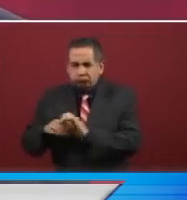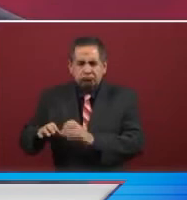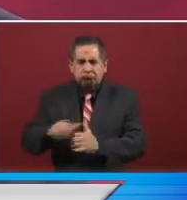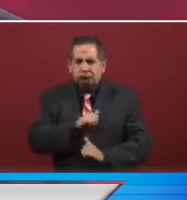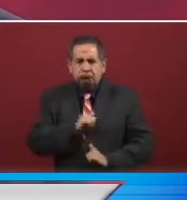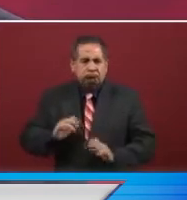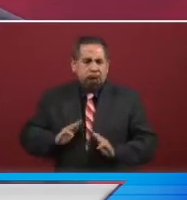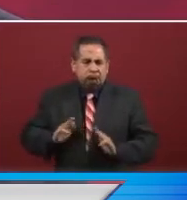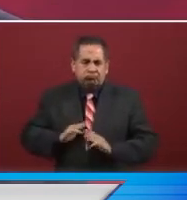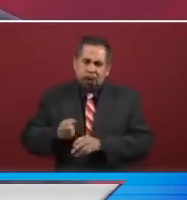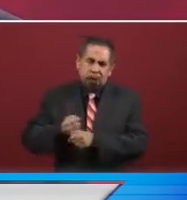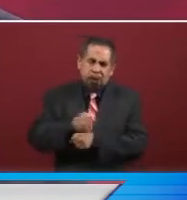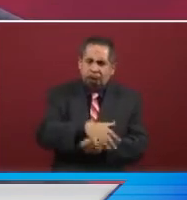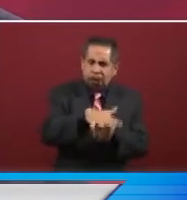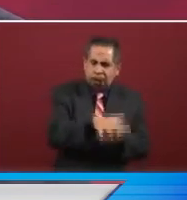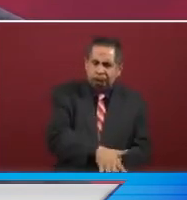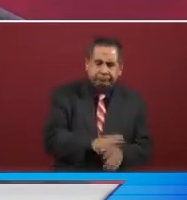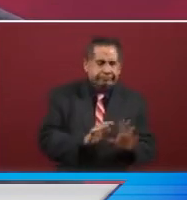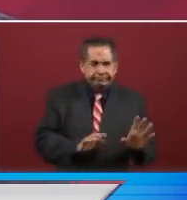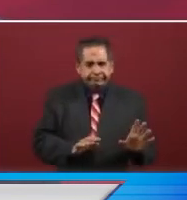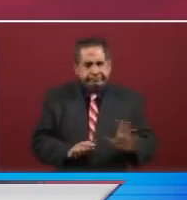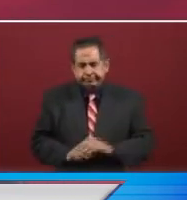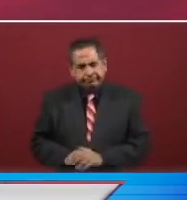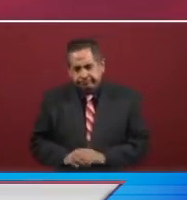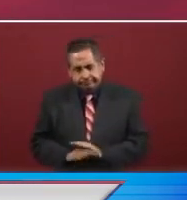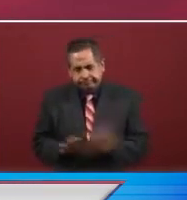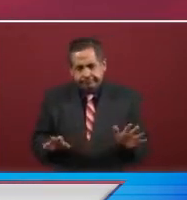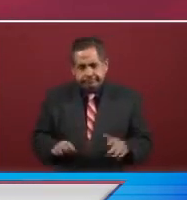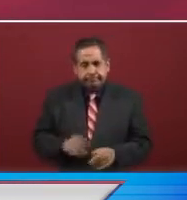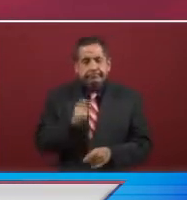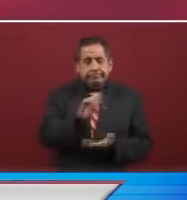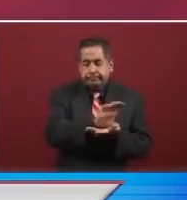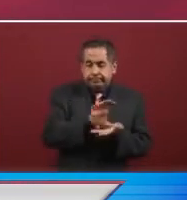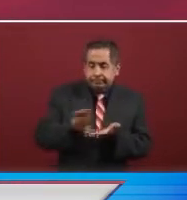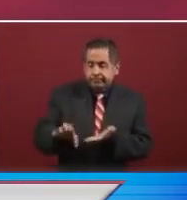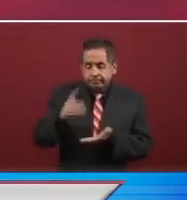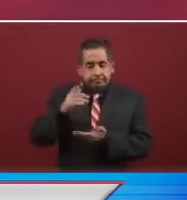to consolidate the Development Plan for the Mexican southeast and the Central American countries